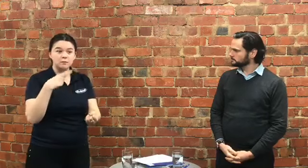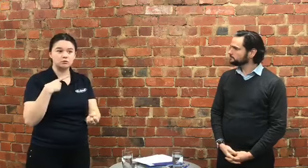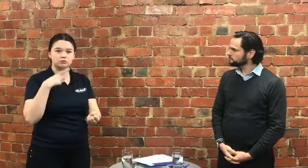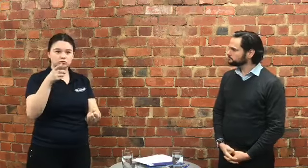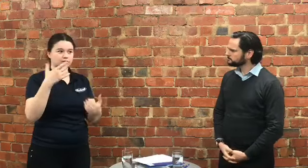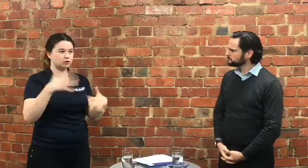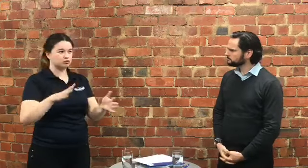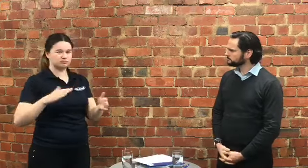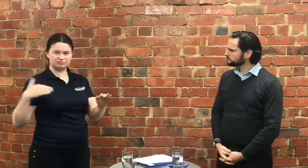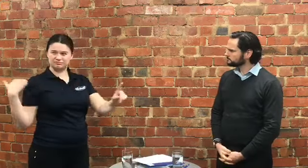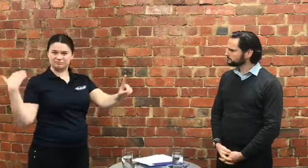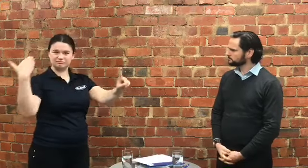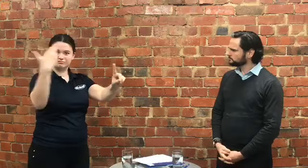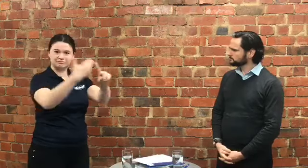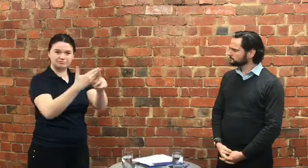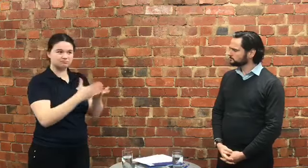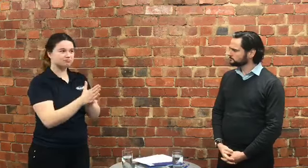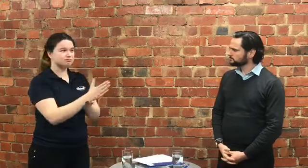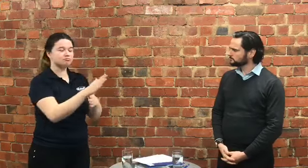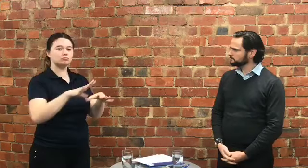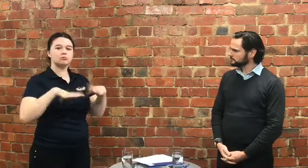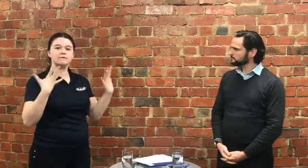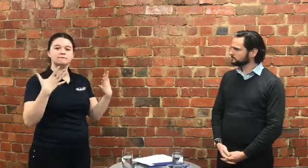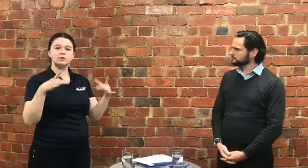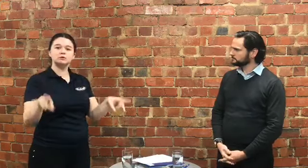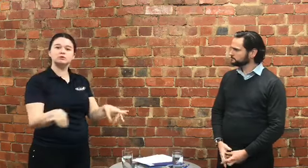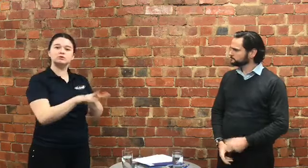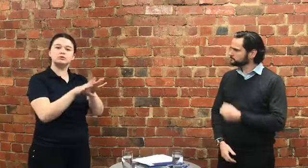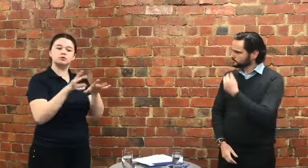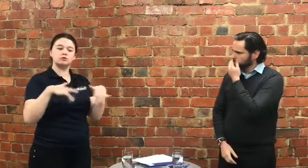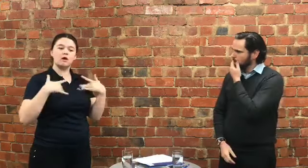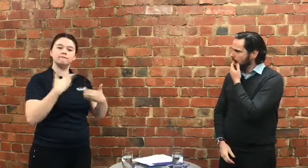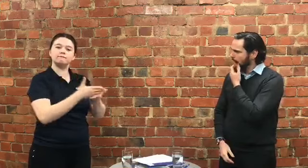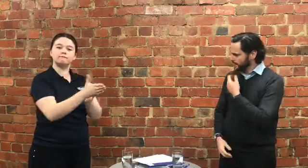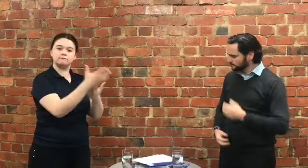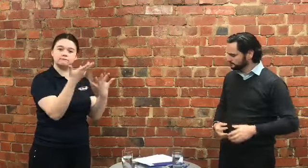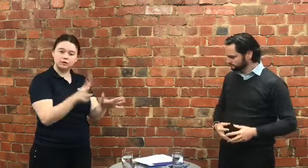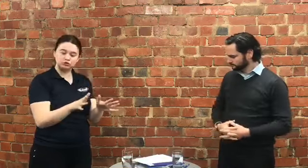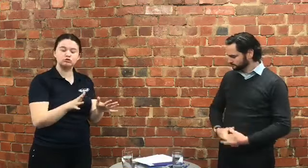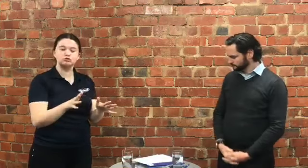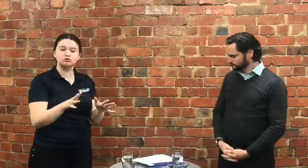We never really have the opportunity to sit down and think about how we run our lives and what we do in our life.